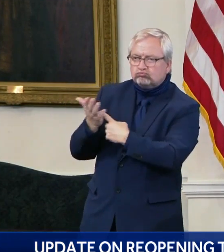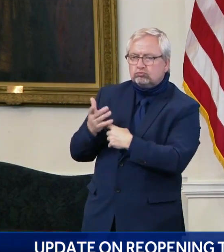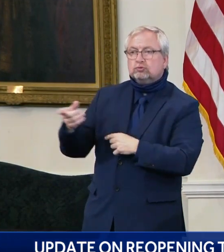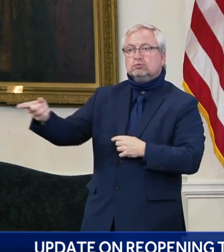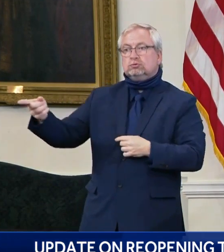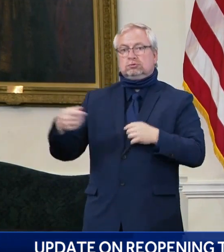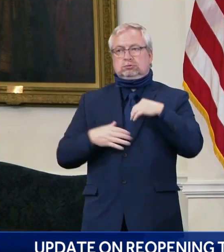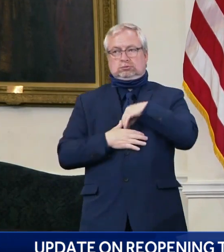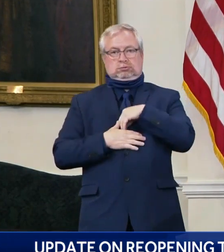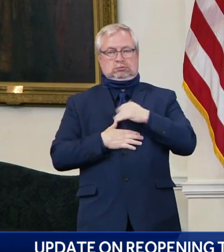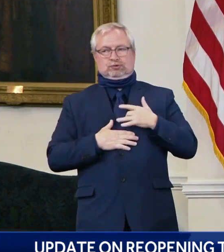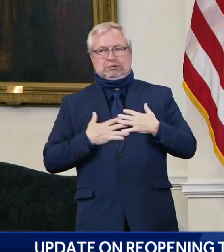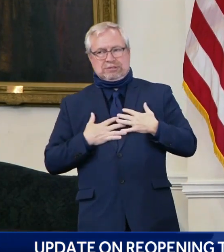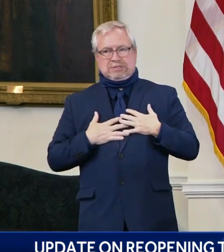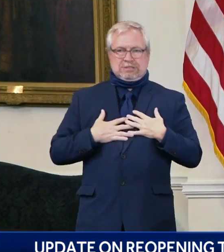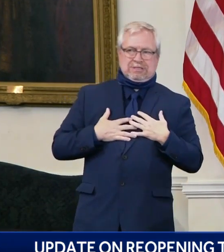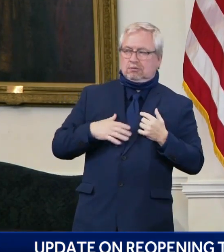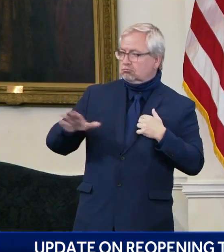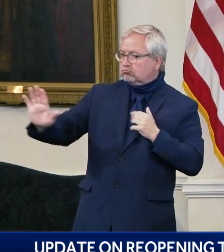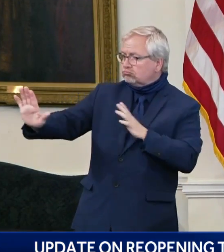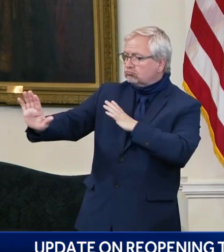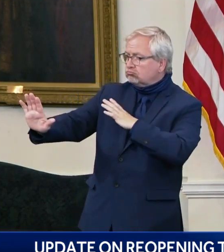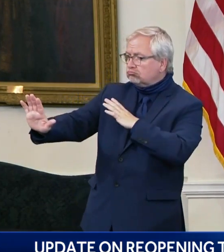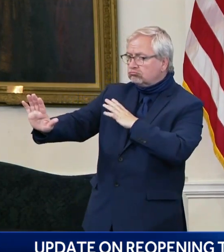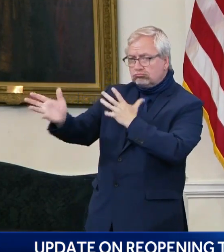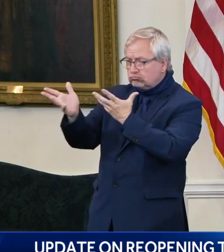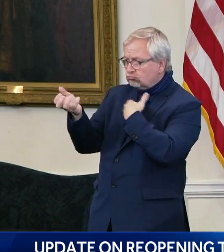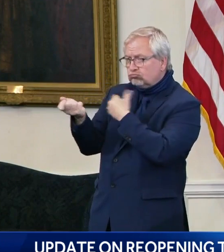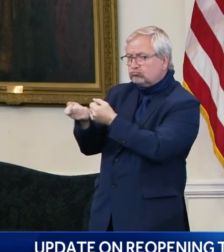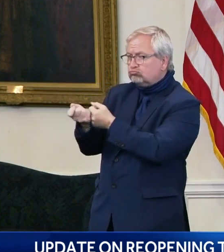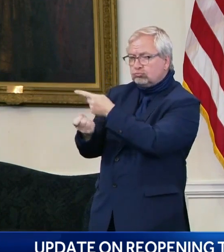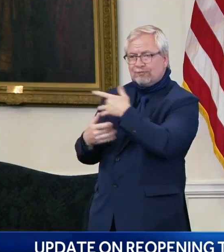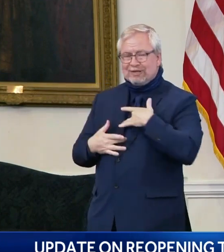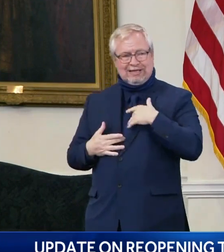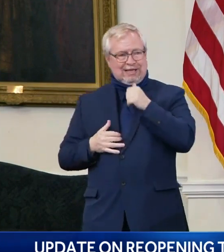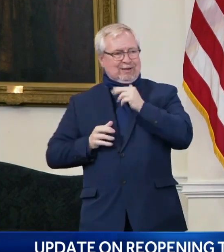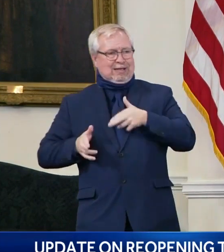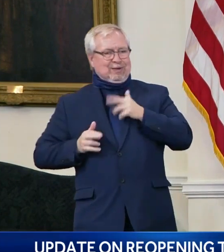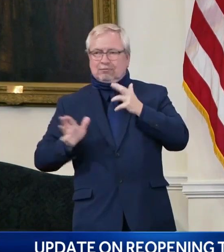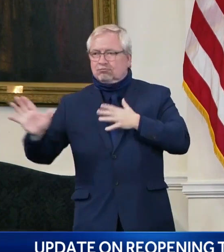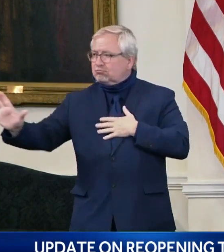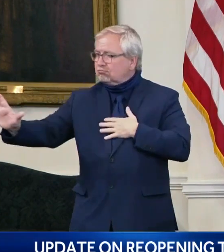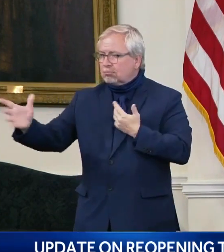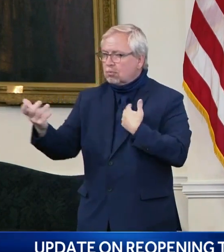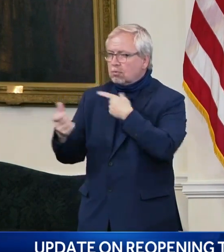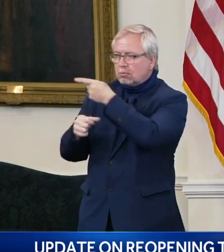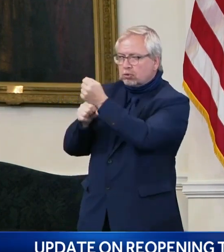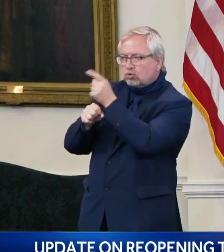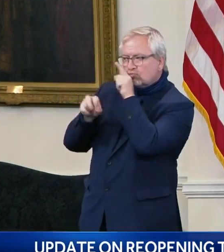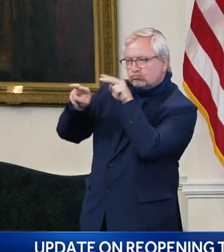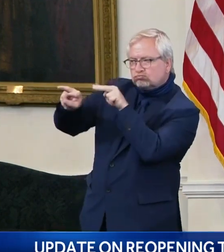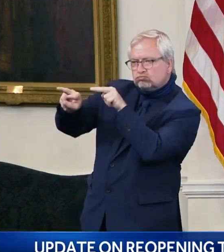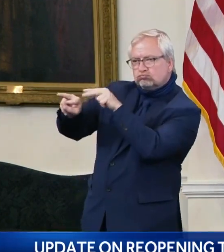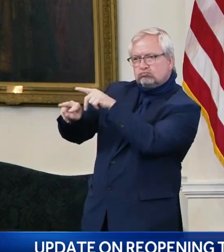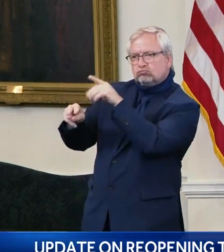WE WILL WORK COLLABORATIVELY WITH HER. WE DO NOT WANT THEM TO DO ANYTHING THEY FEEL IS UNSAFE.